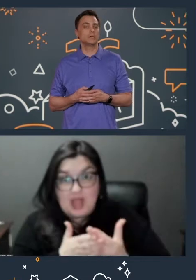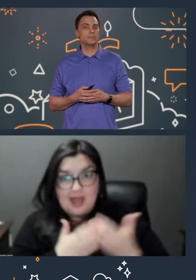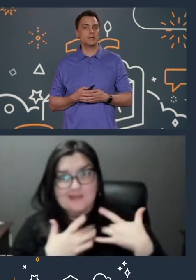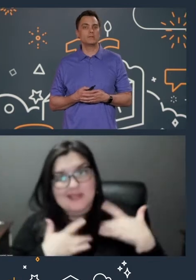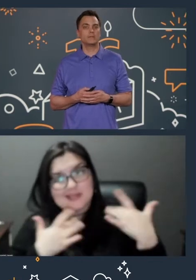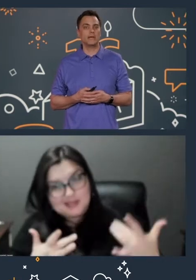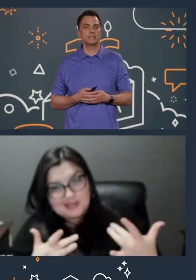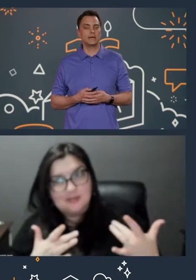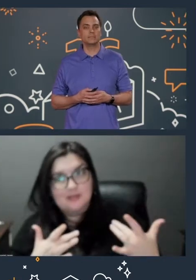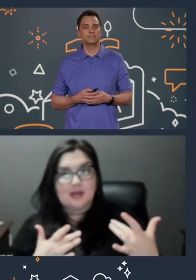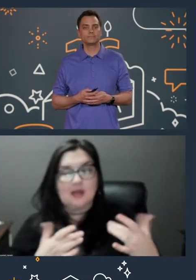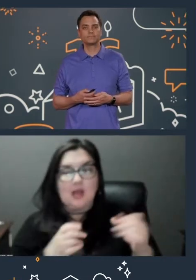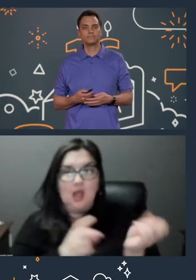and you need to plan for that time.